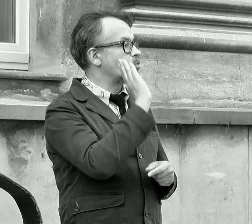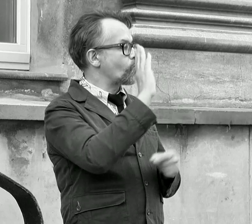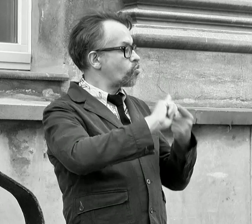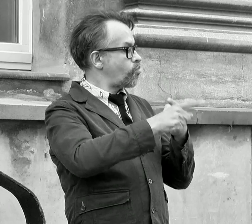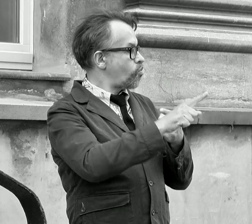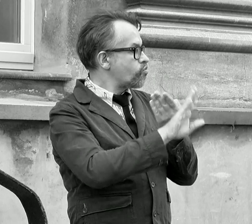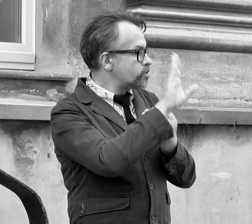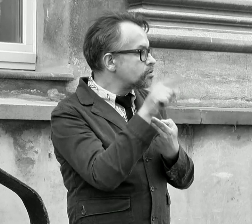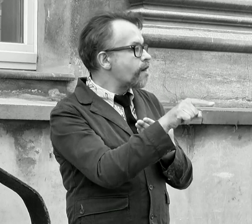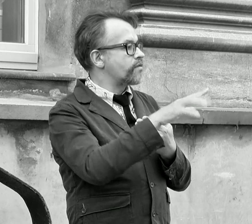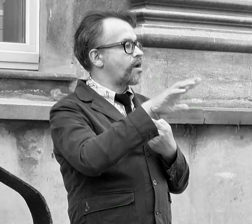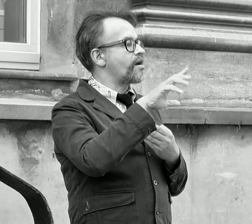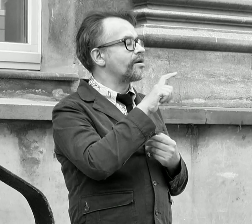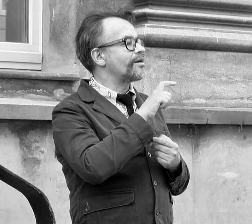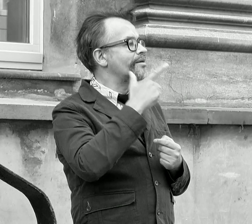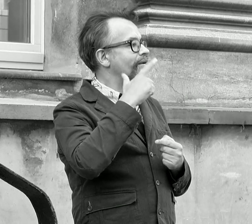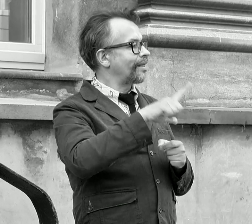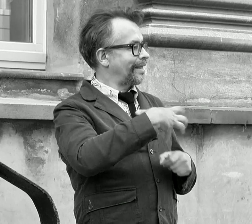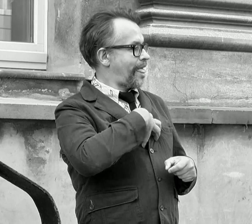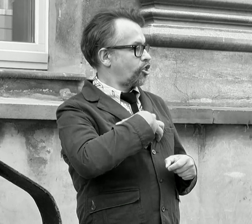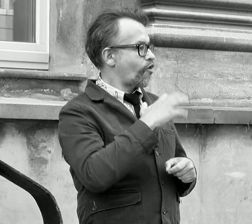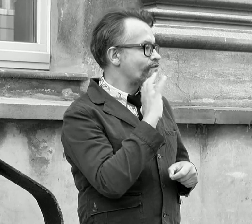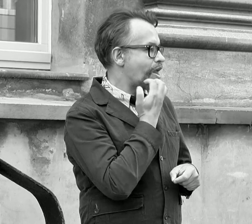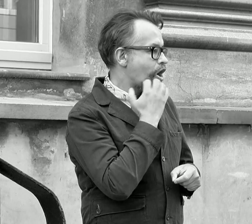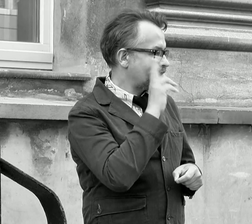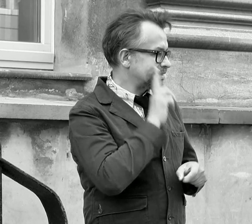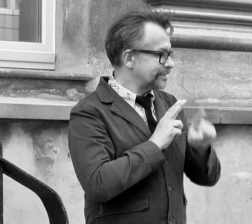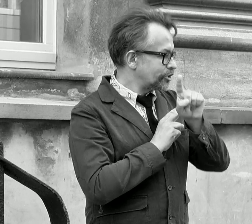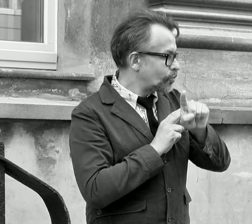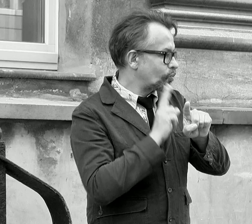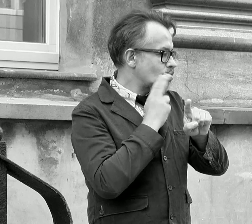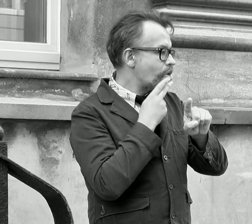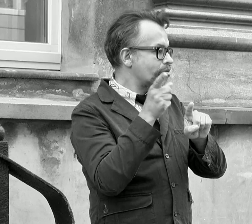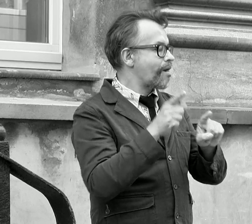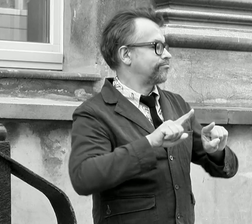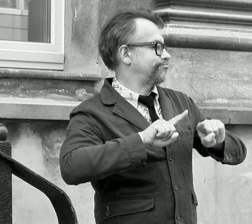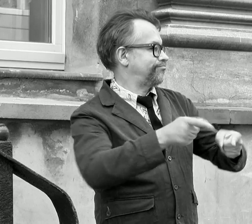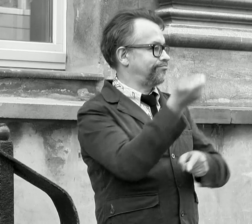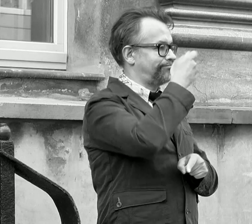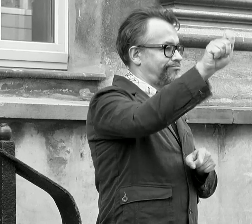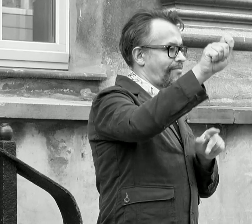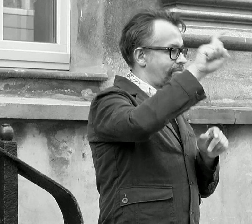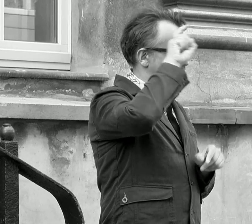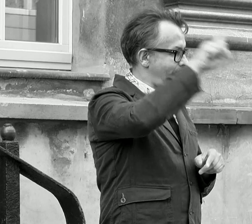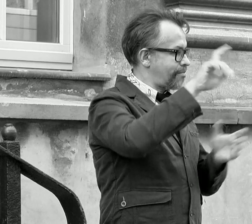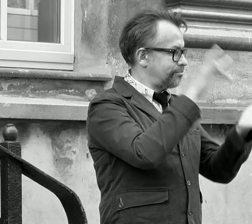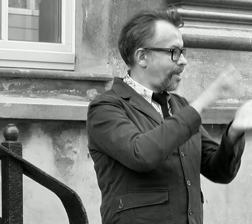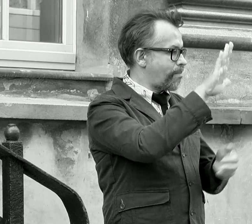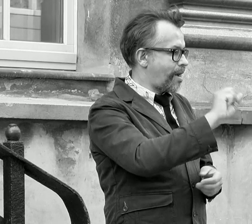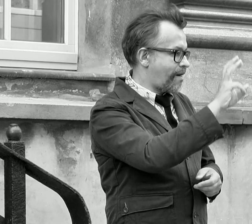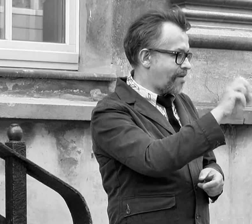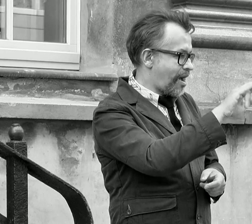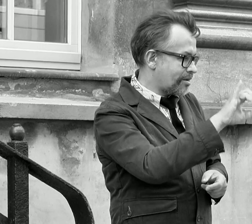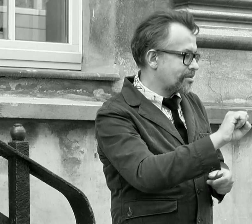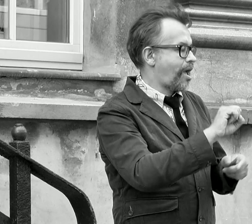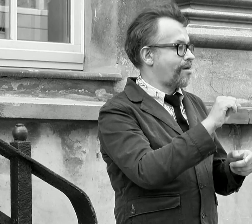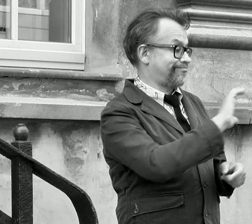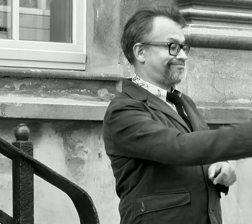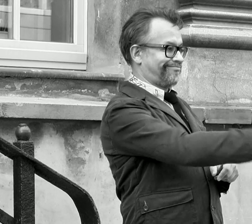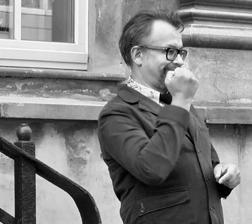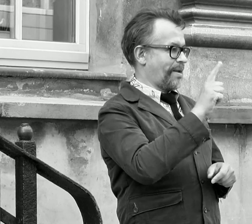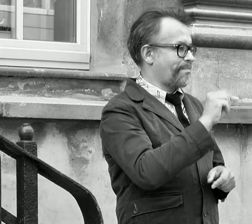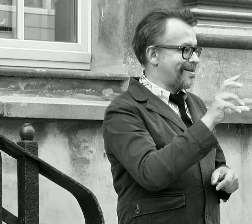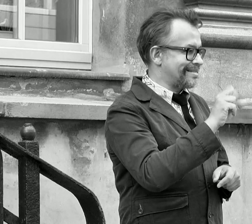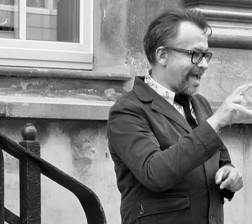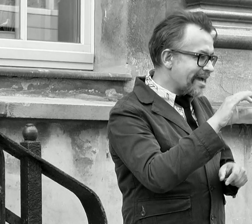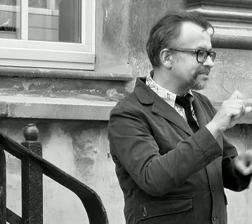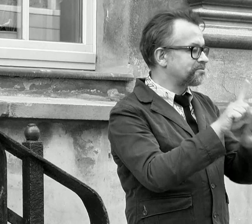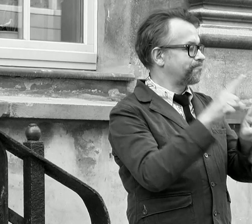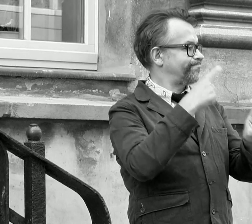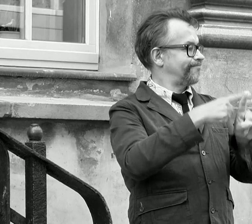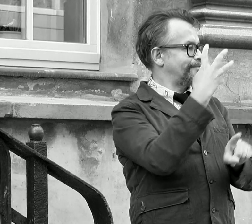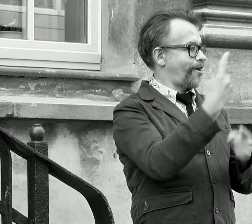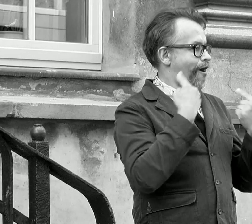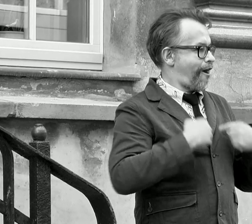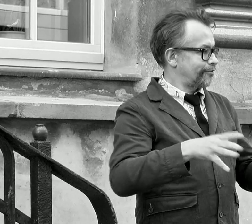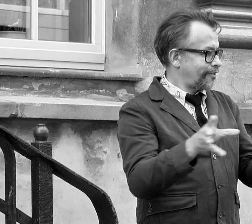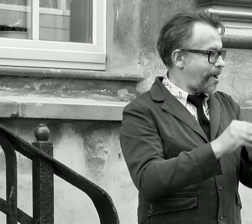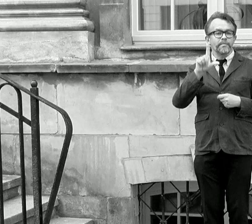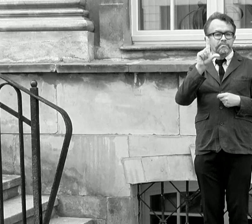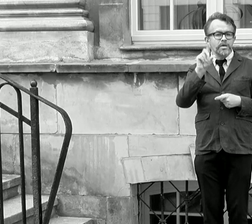An award for the young painter was a travel abroad to Bavaria, where in 1828 priest Falkowski, the Rector of Institute travelled with four pupils.